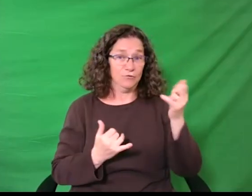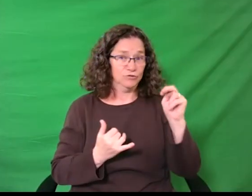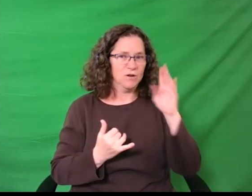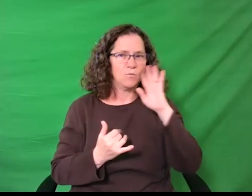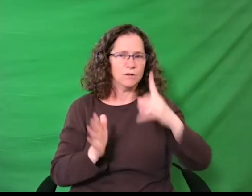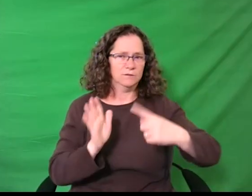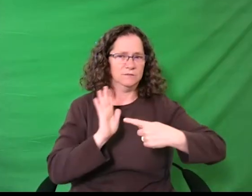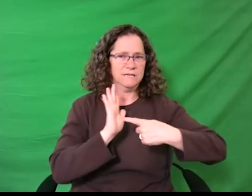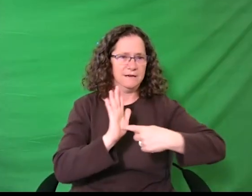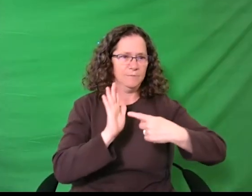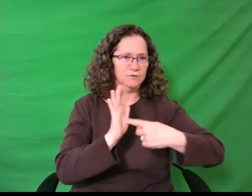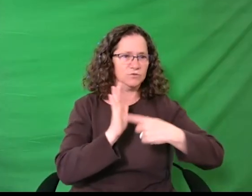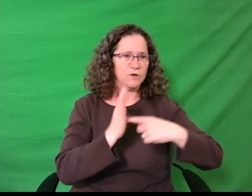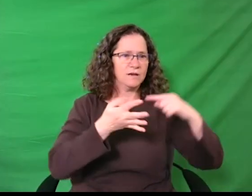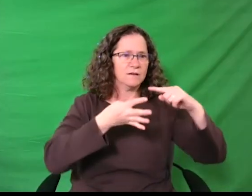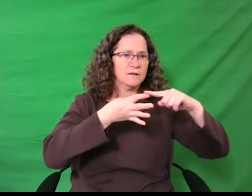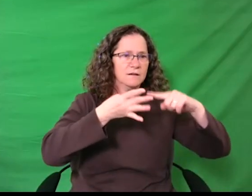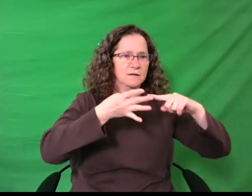of phonemic-awareness skills.